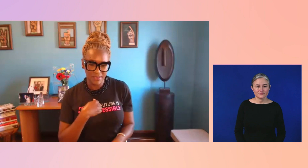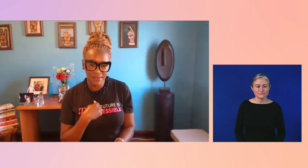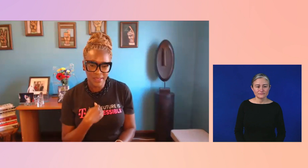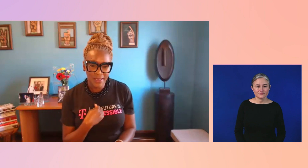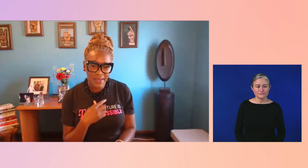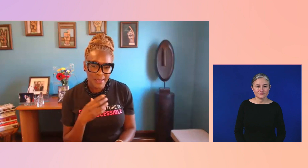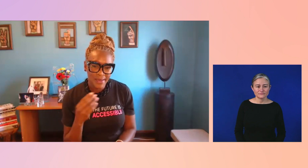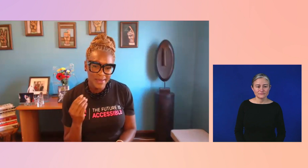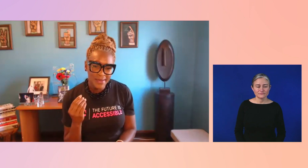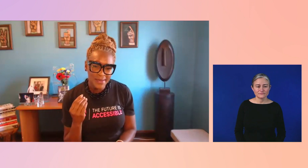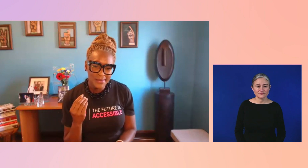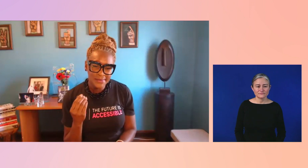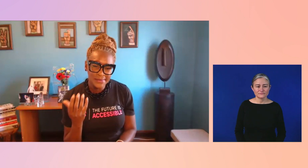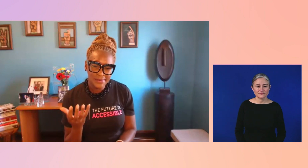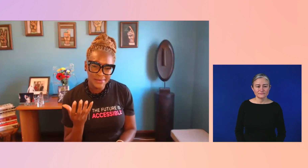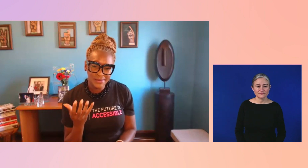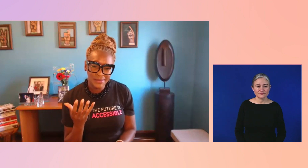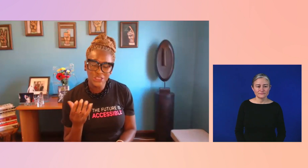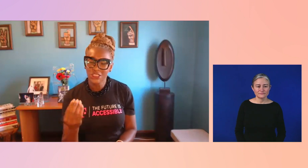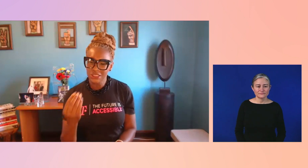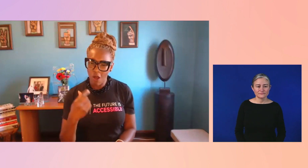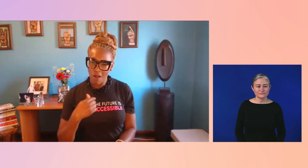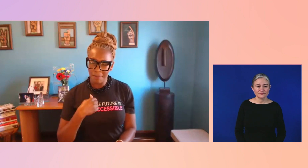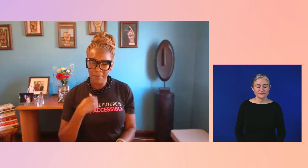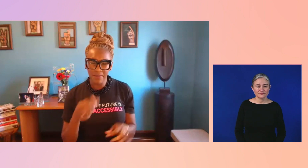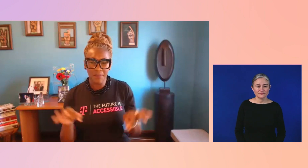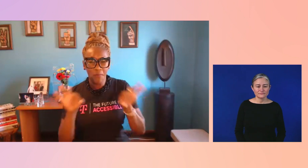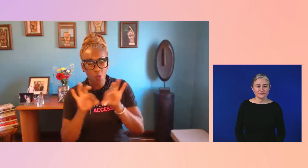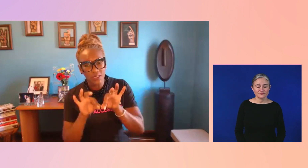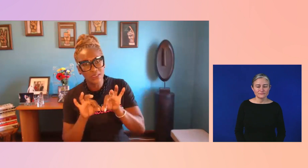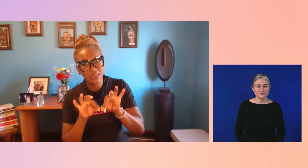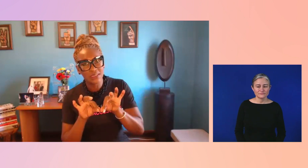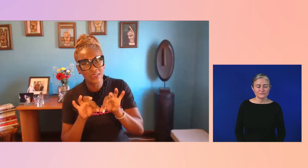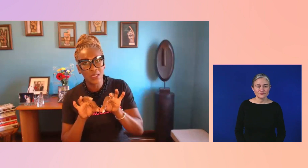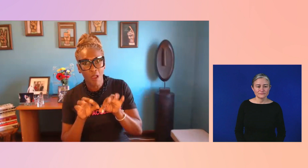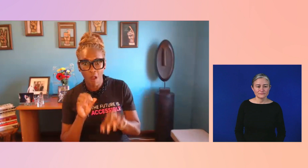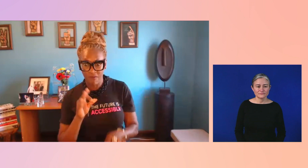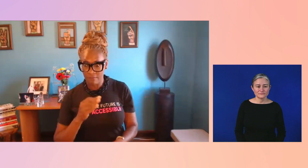saw something in me all throughout. She was able to teach me really